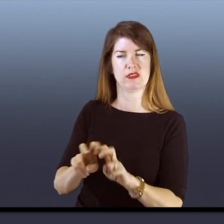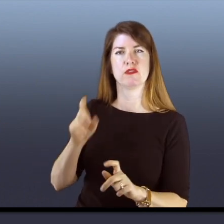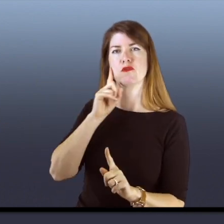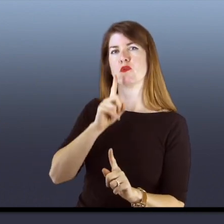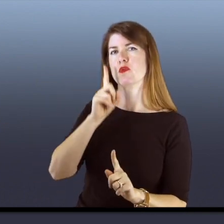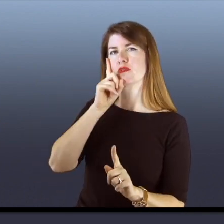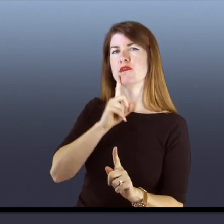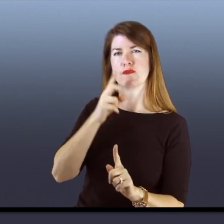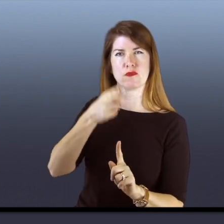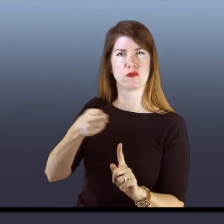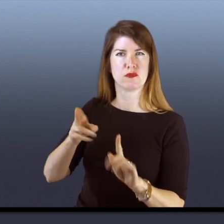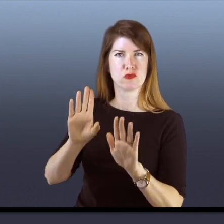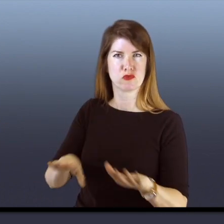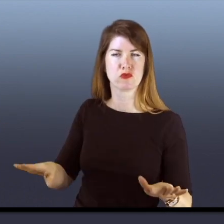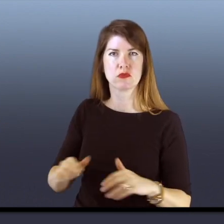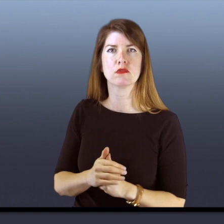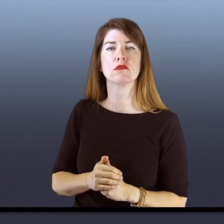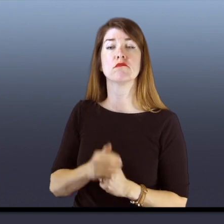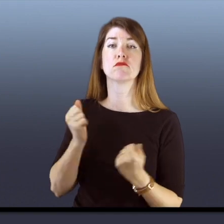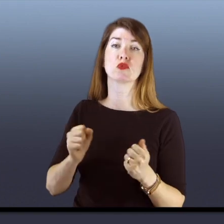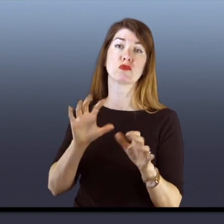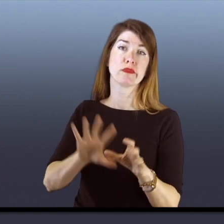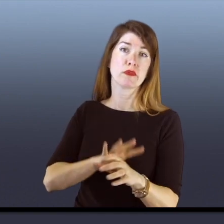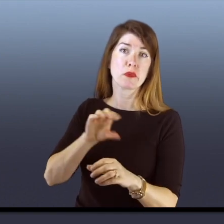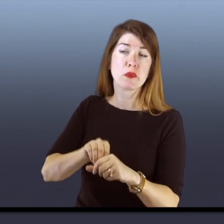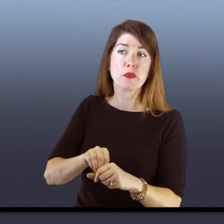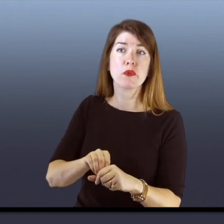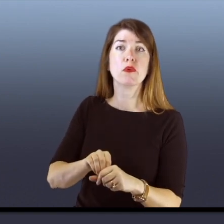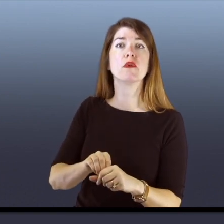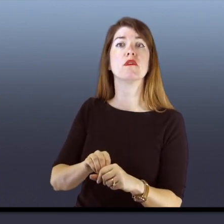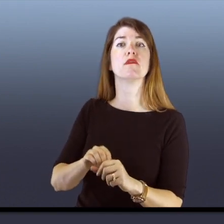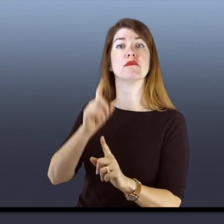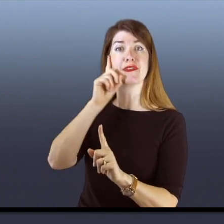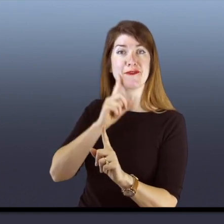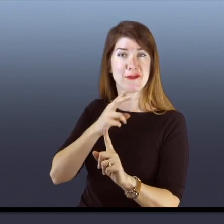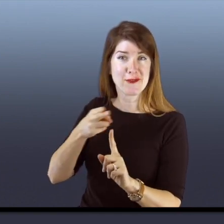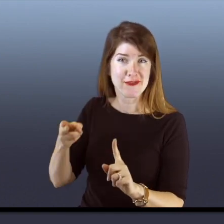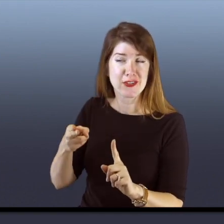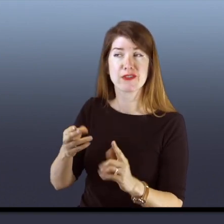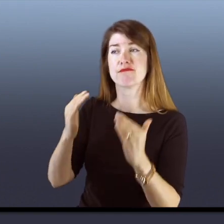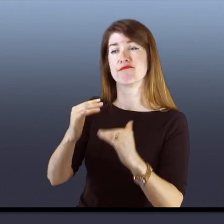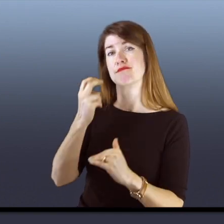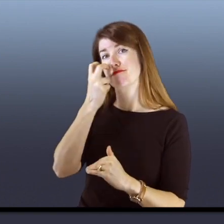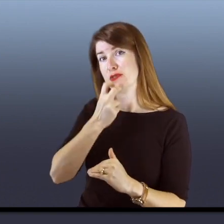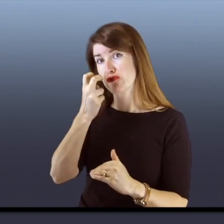That may include in deaf and hard of hearing, Speech, other health impairment, ADHD,